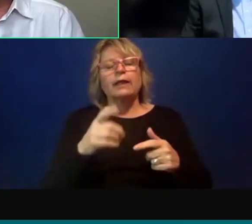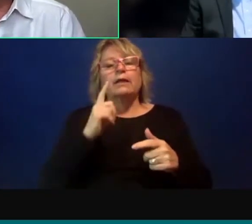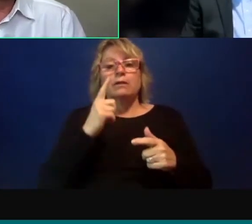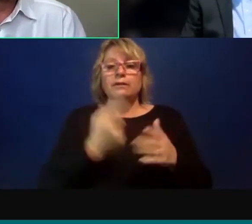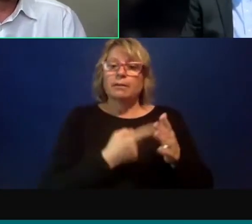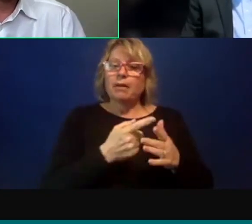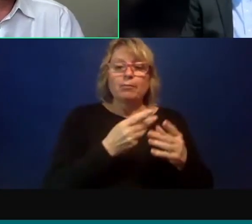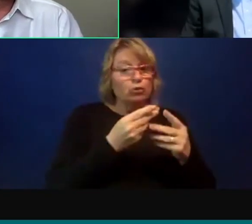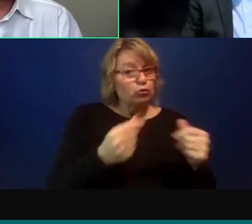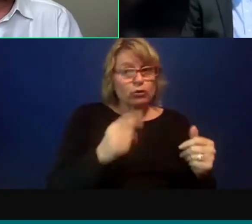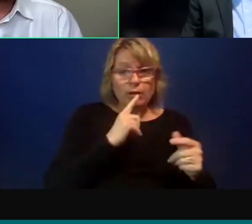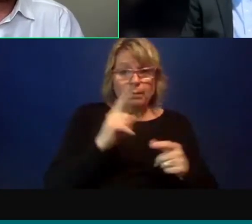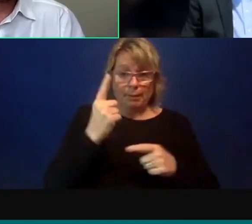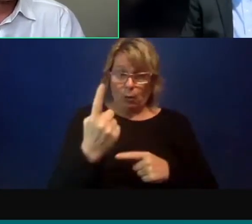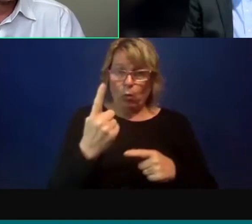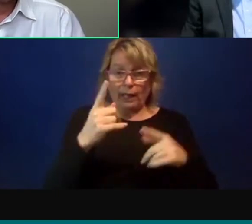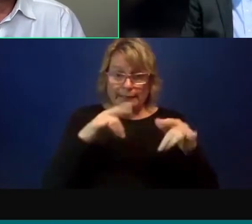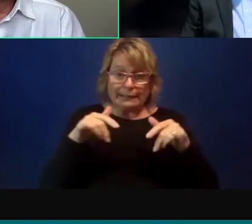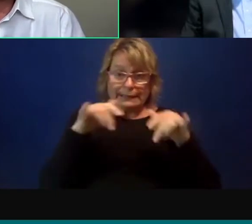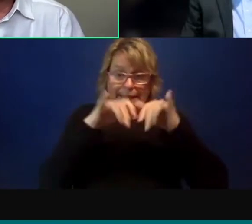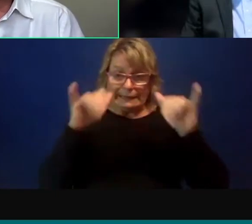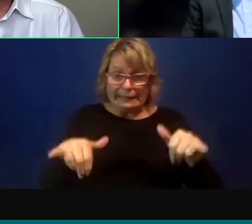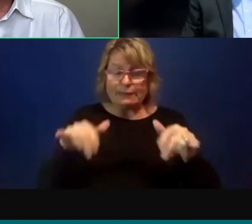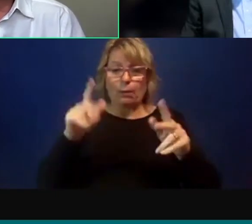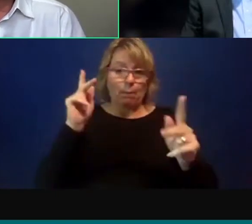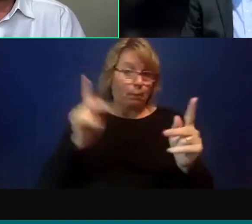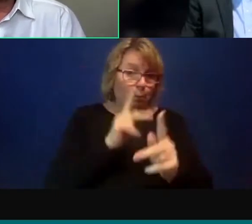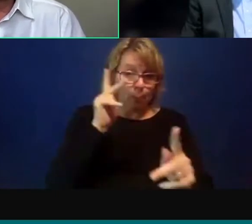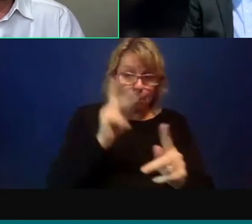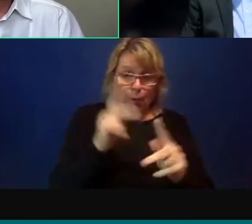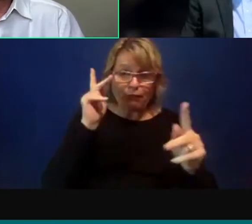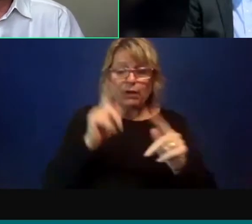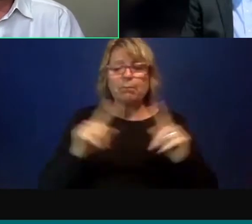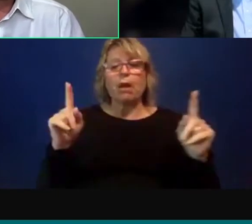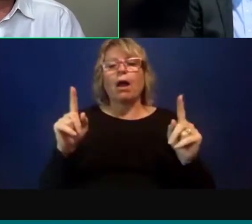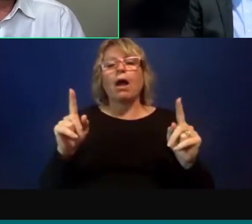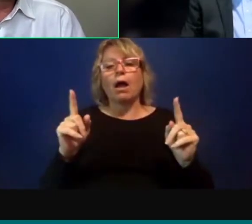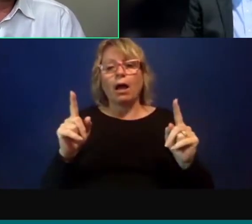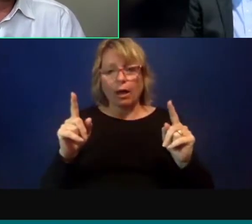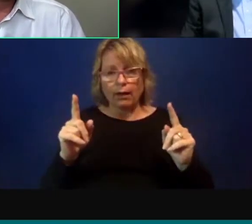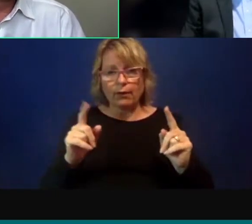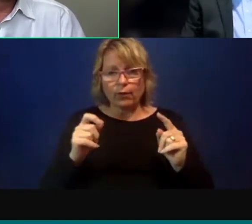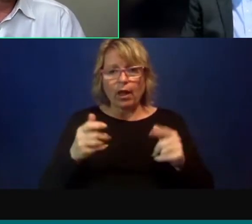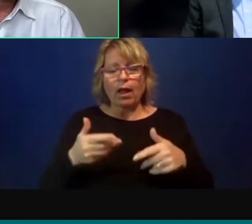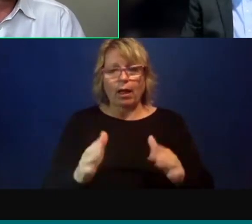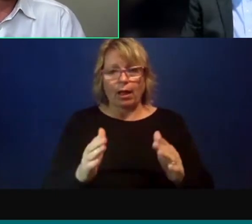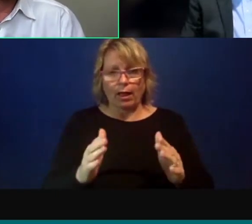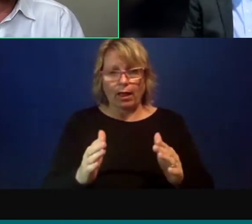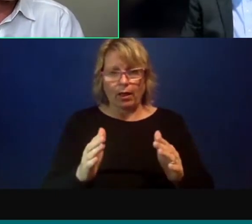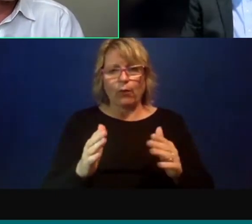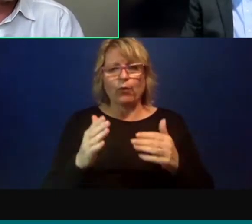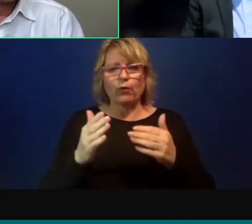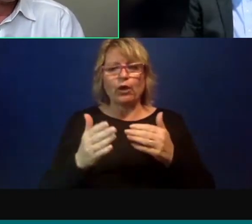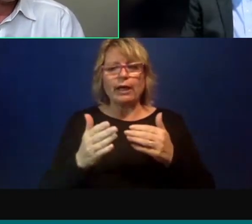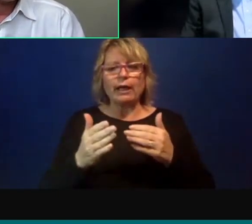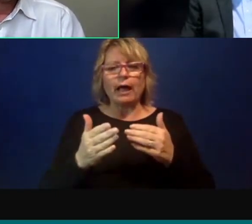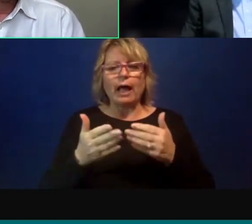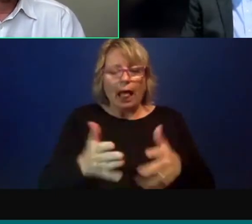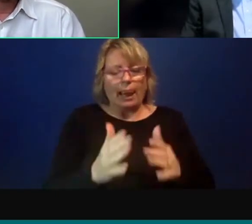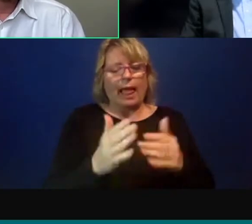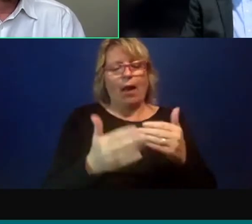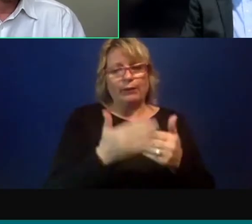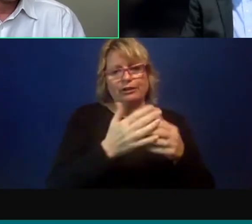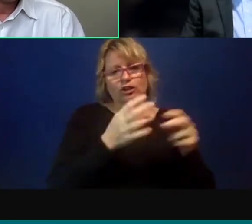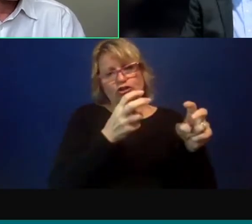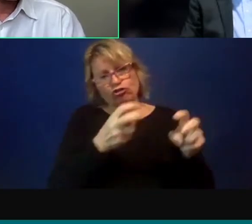to make one system perfect, but rather allow a very easy transition of the user